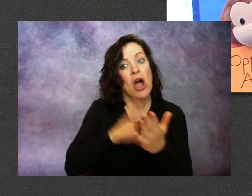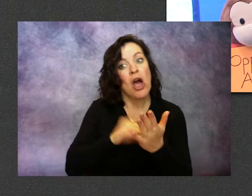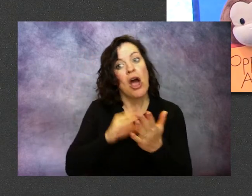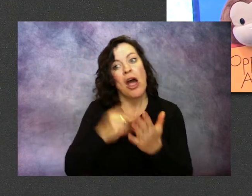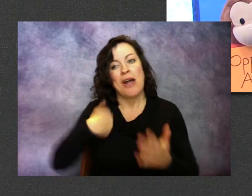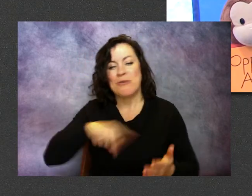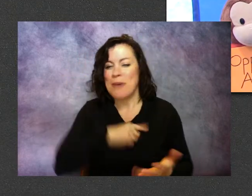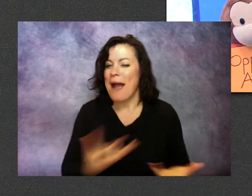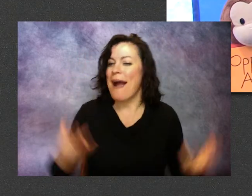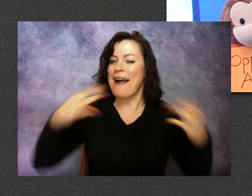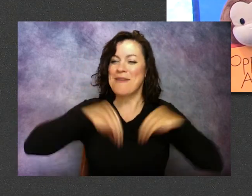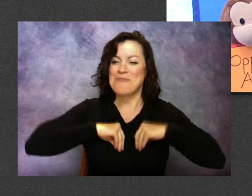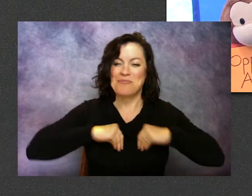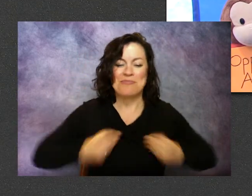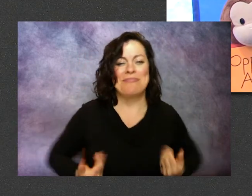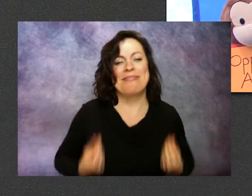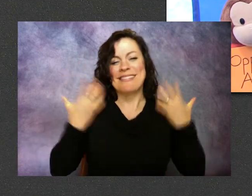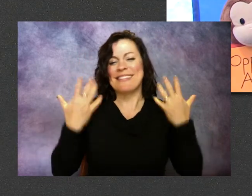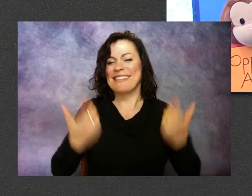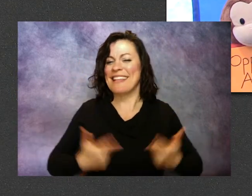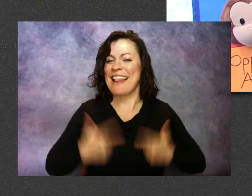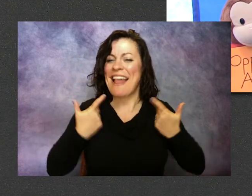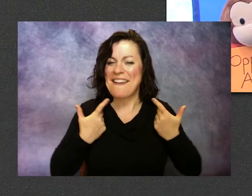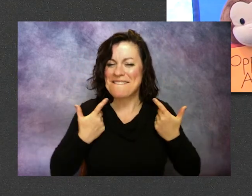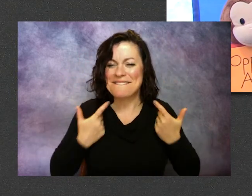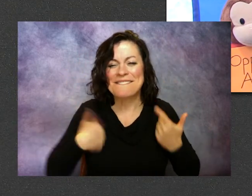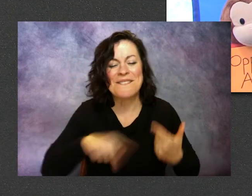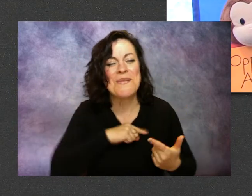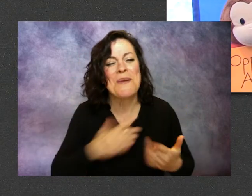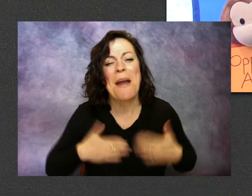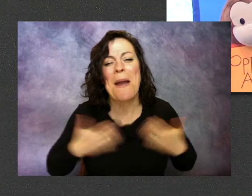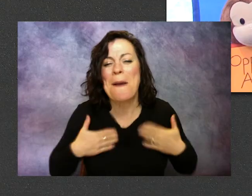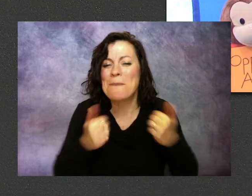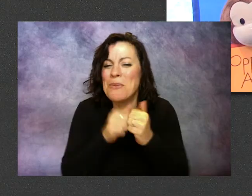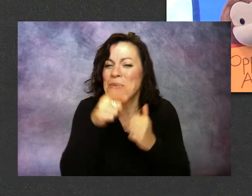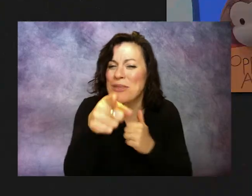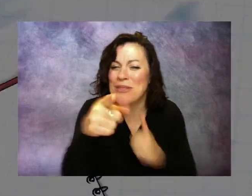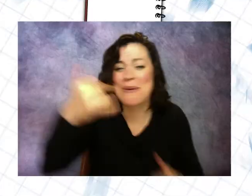than learning with you at home. We'll see you next time. Hang loose.